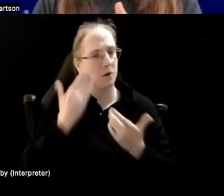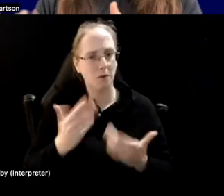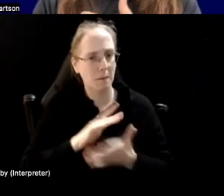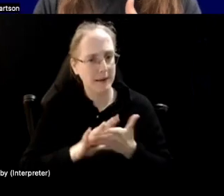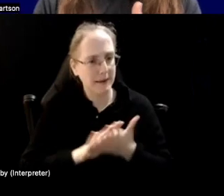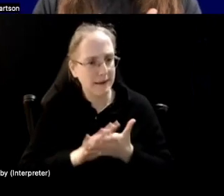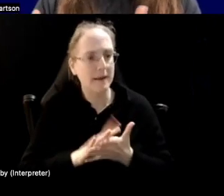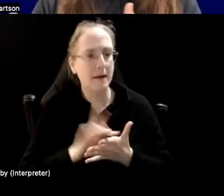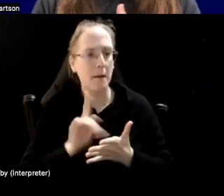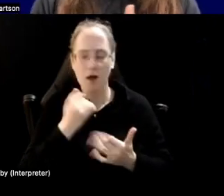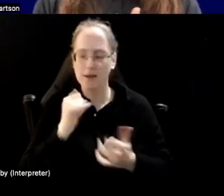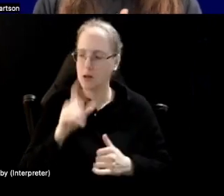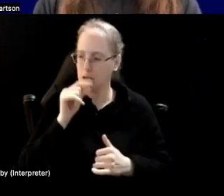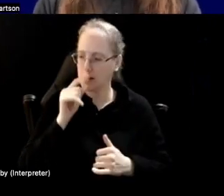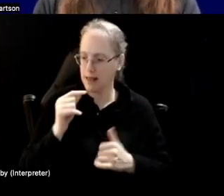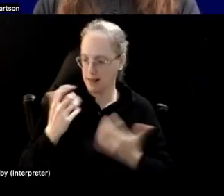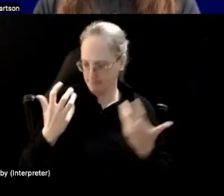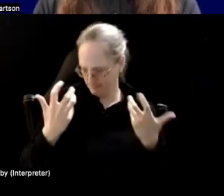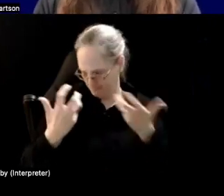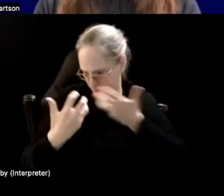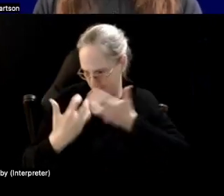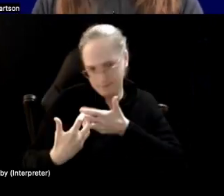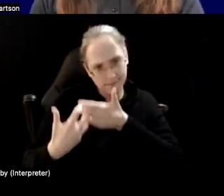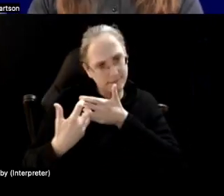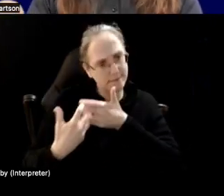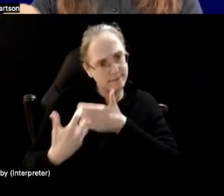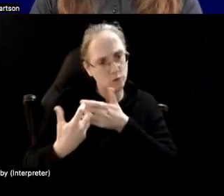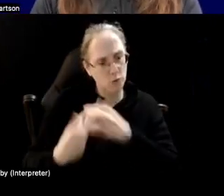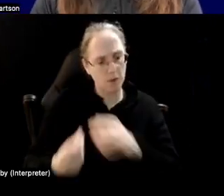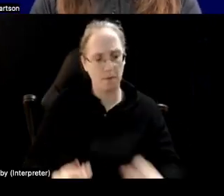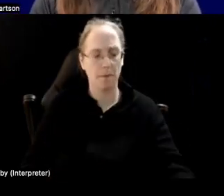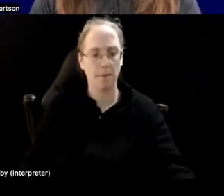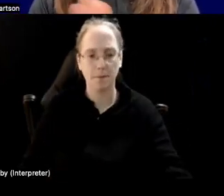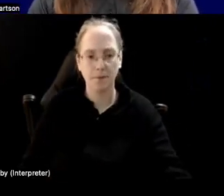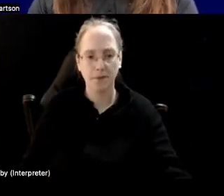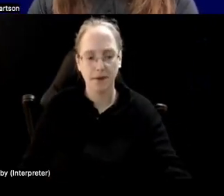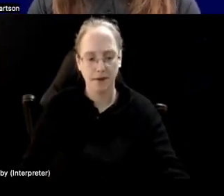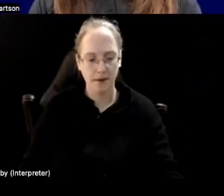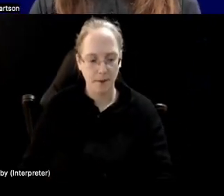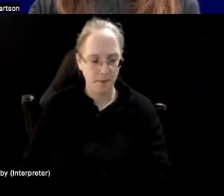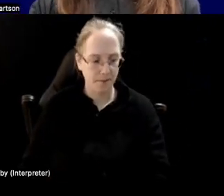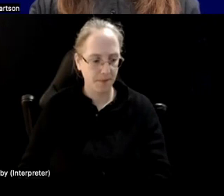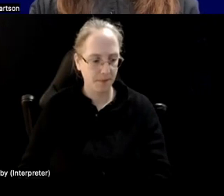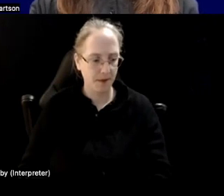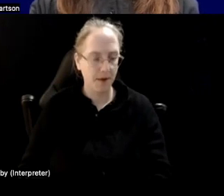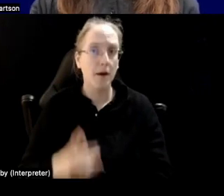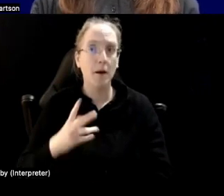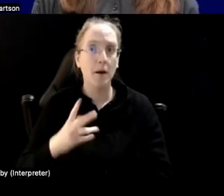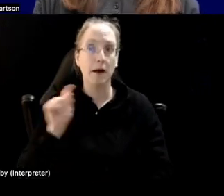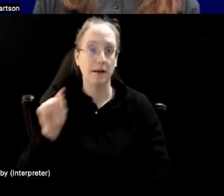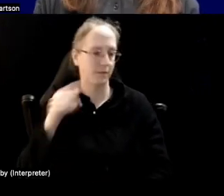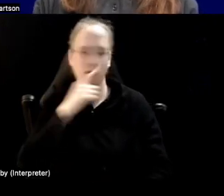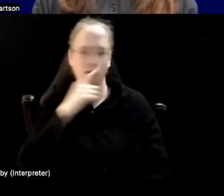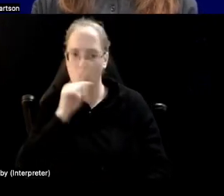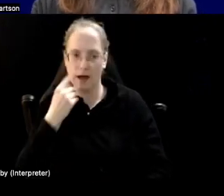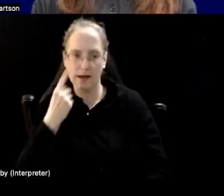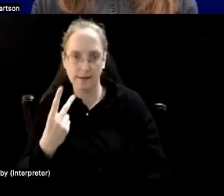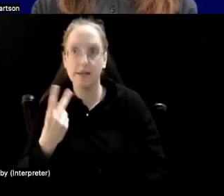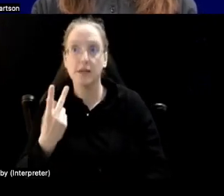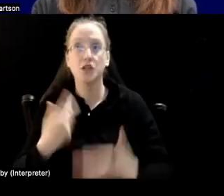you can still attune to it, and what you can't see here is she is sitting in a high chair and her